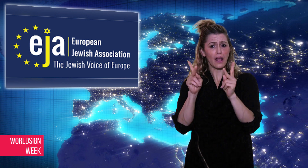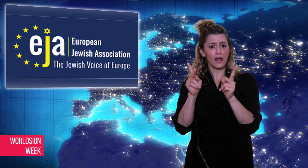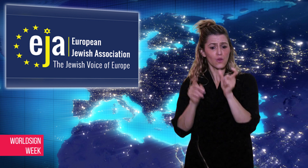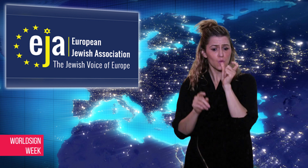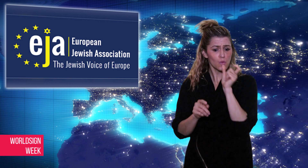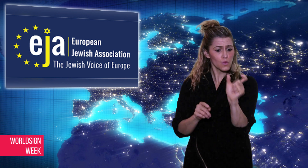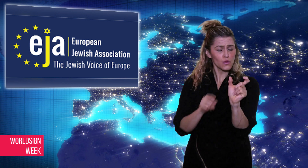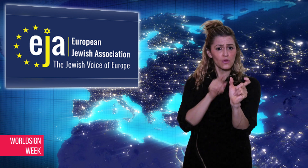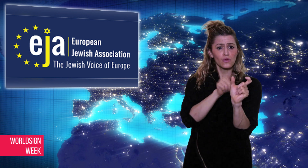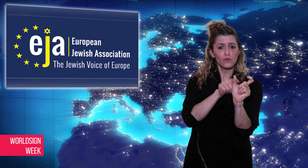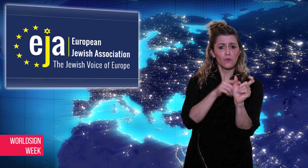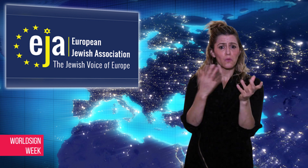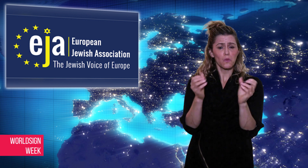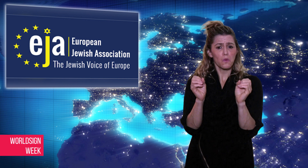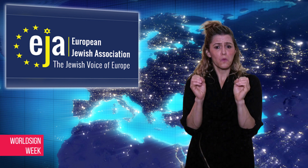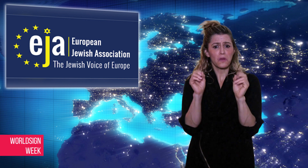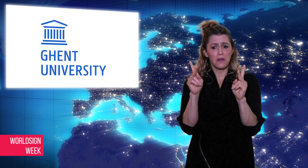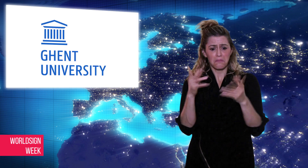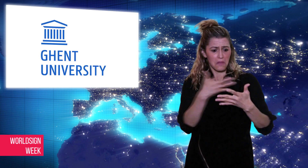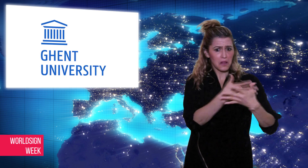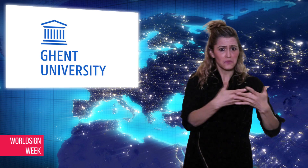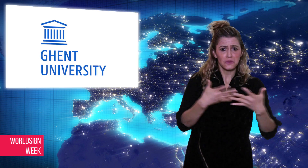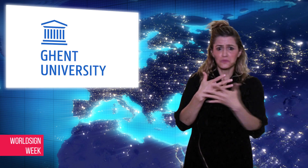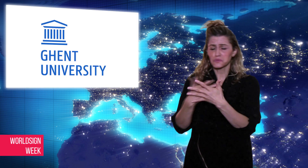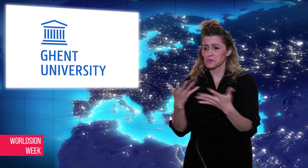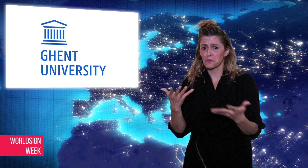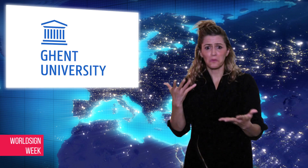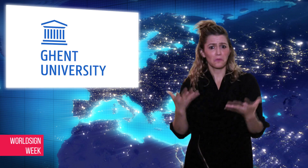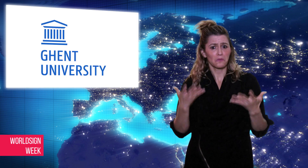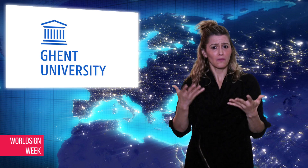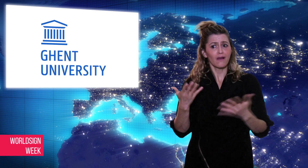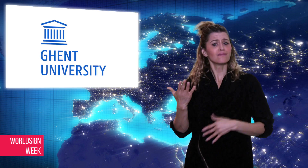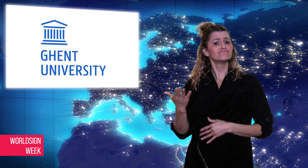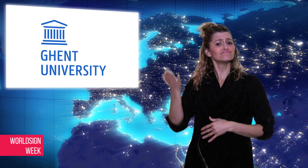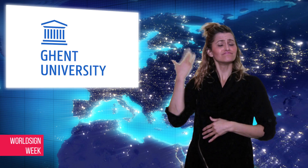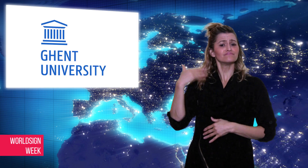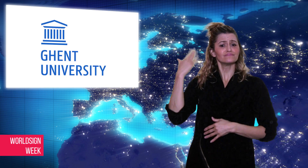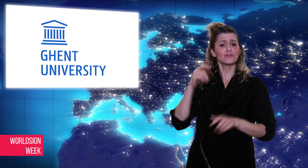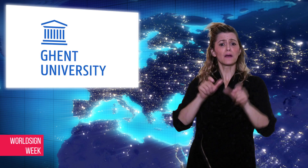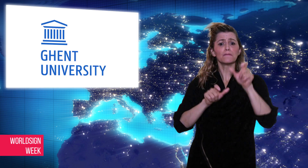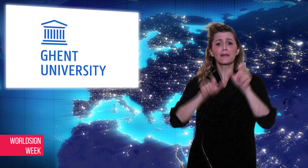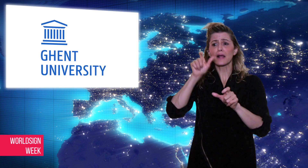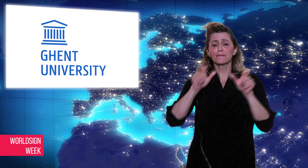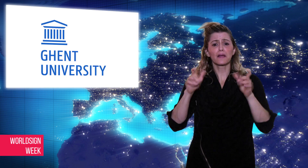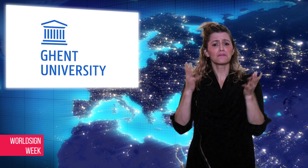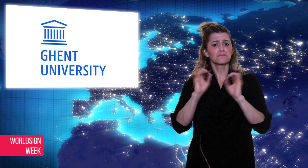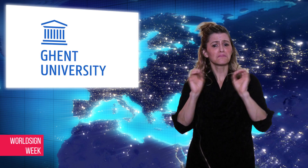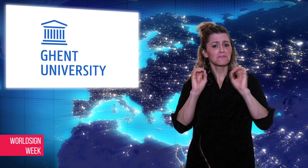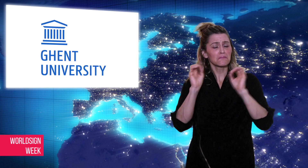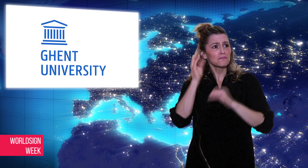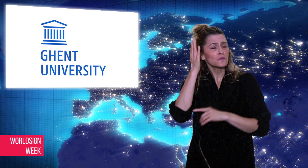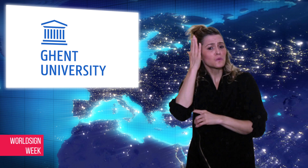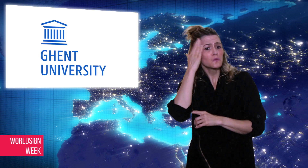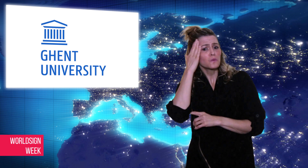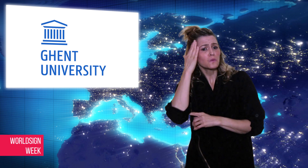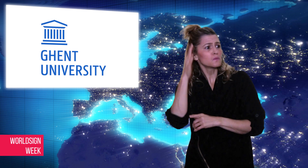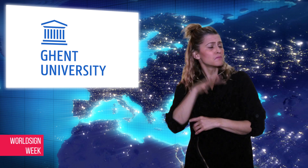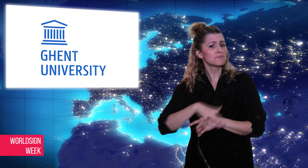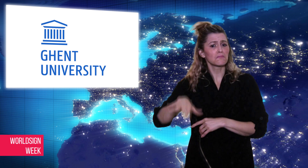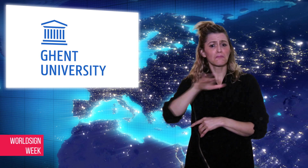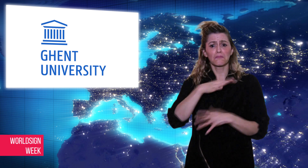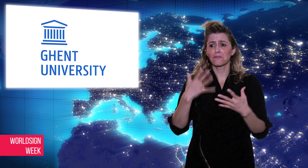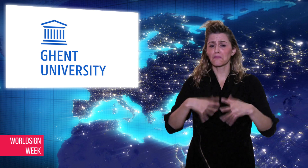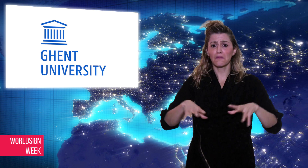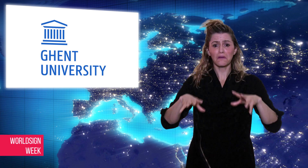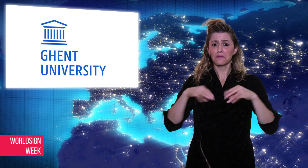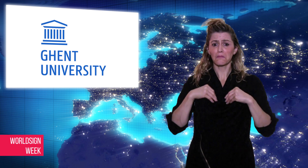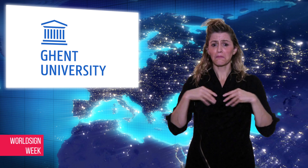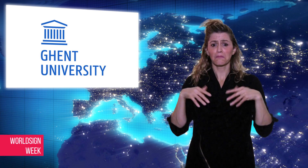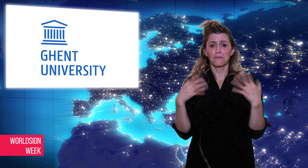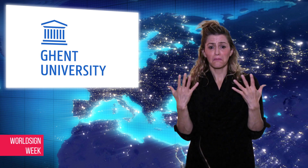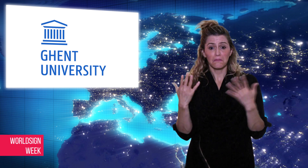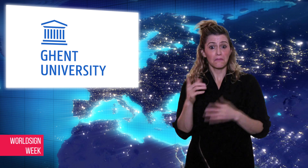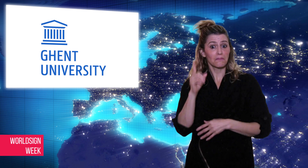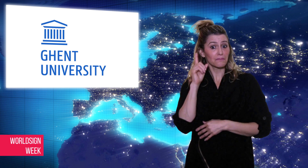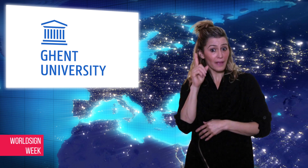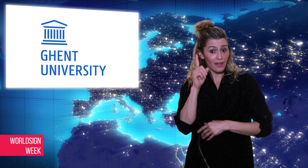deemed “appropriate” at that time when people were